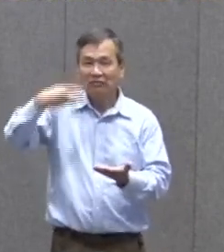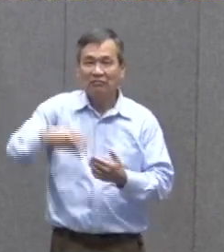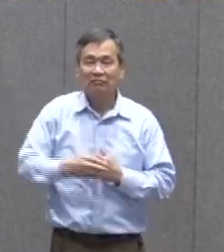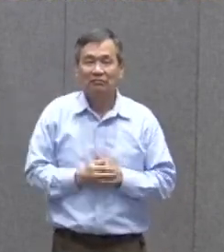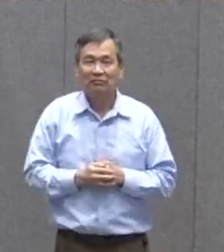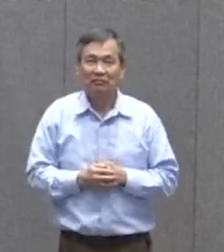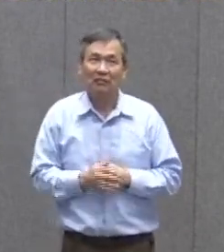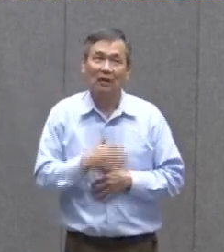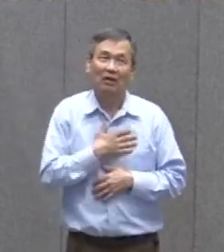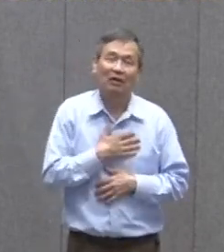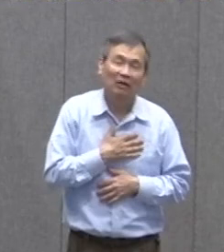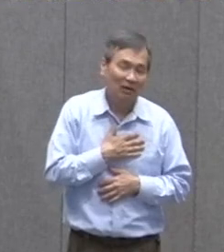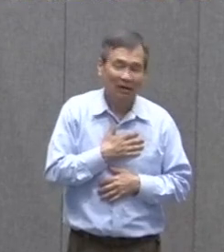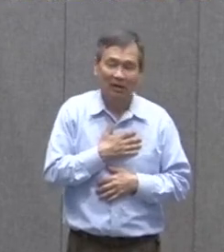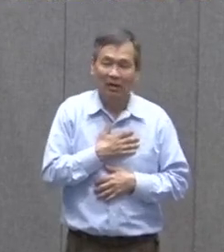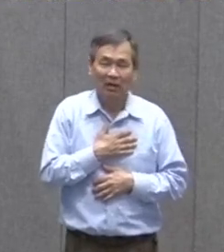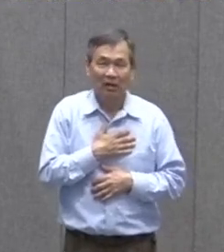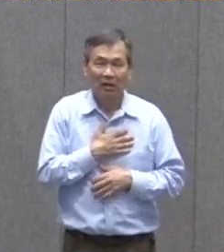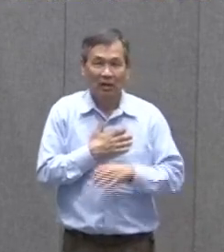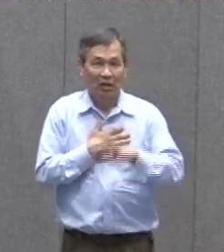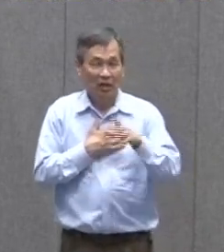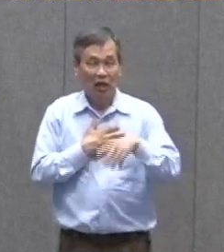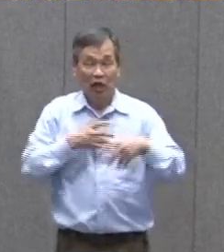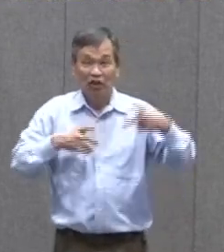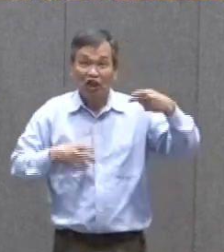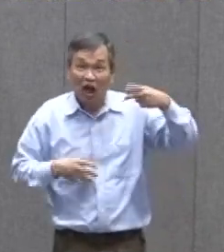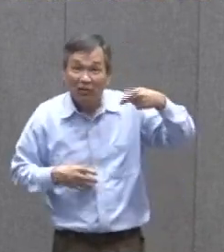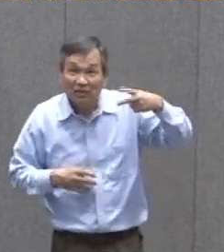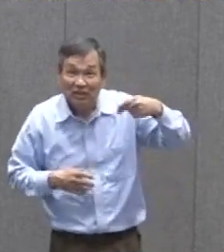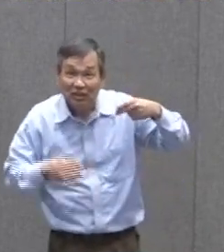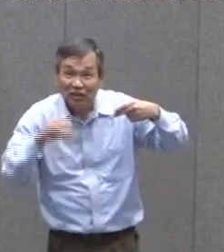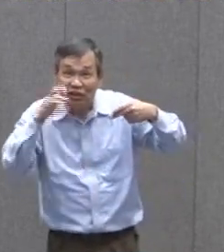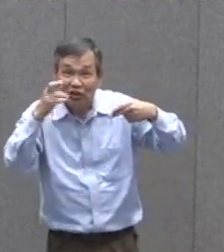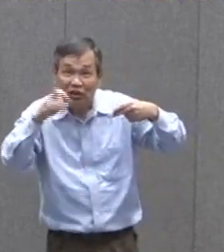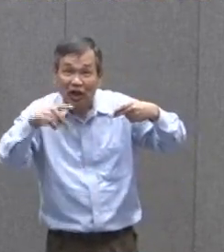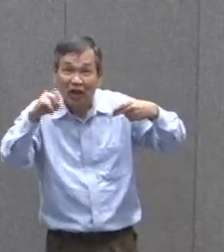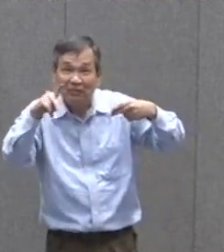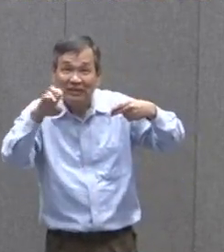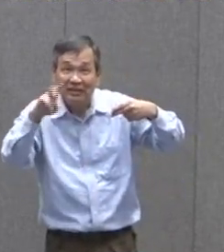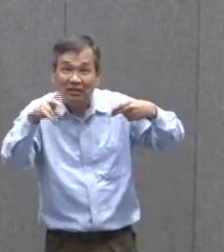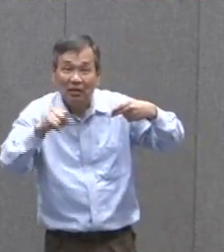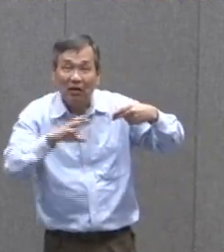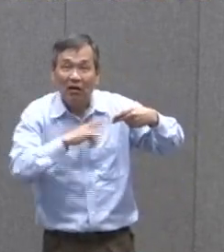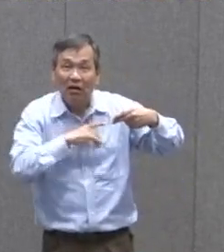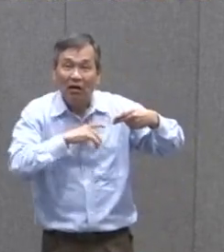Oh, and what about Chopsticks? They are so lucky.